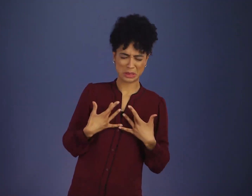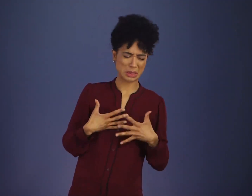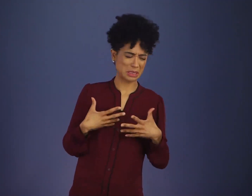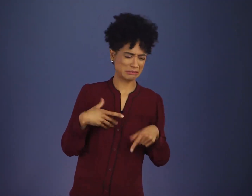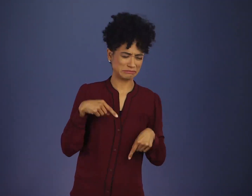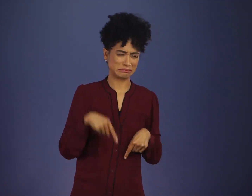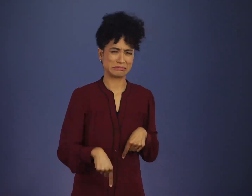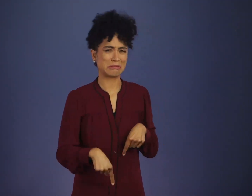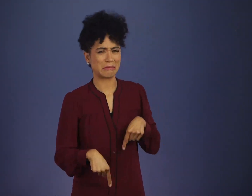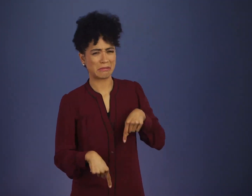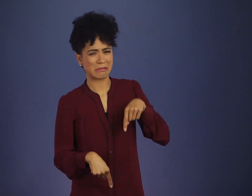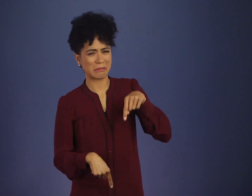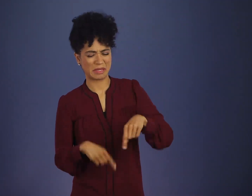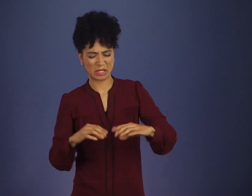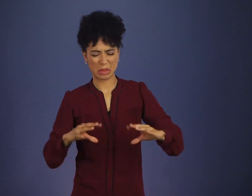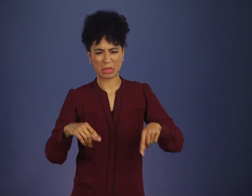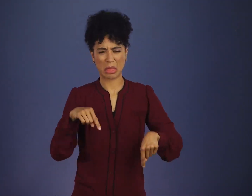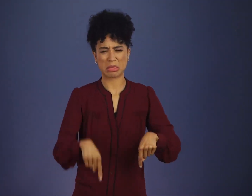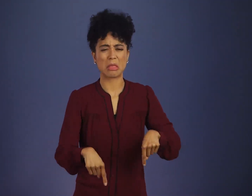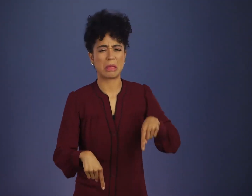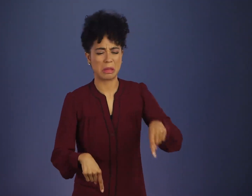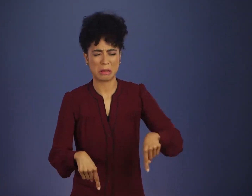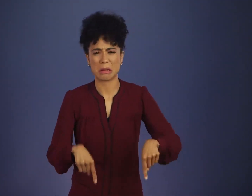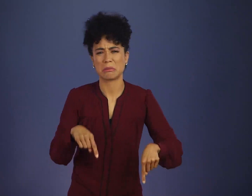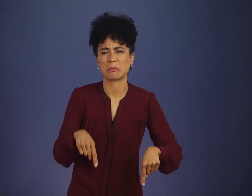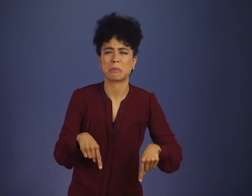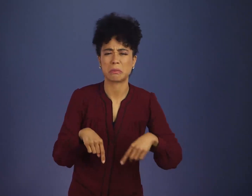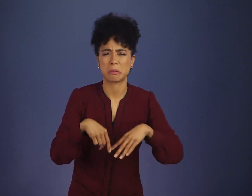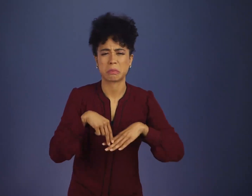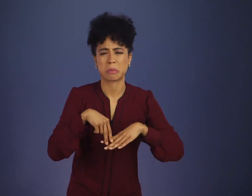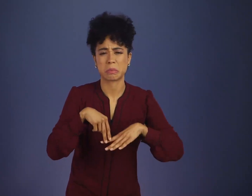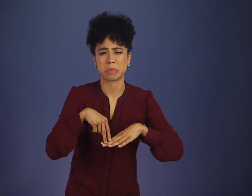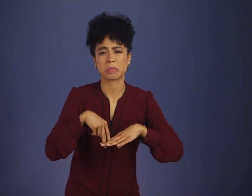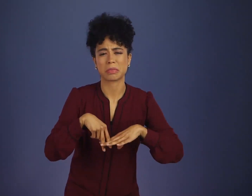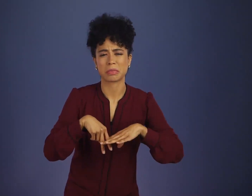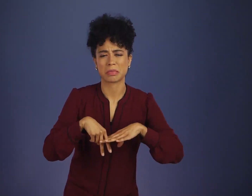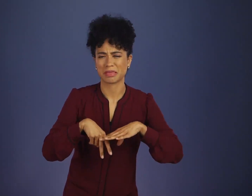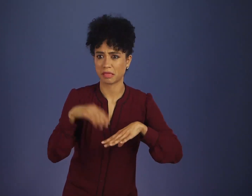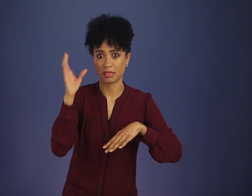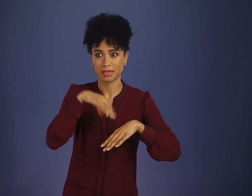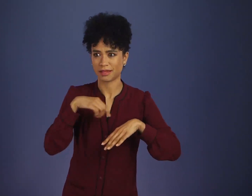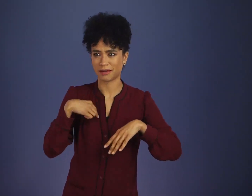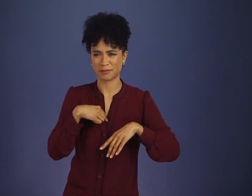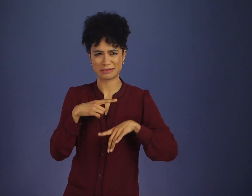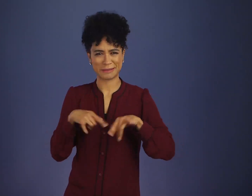We wallow in this messy bog, often getting a misshapen and painful pleasure out of it.